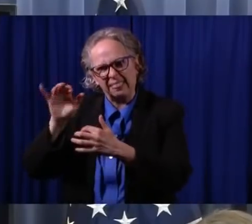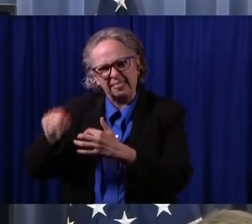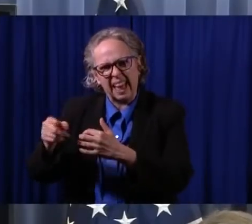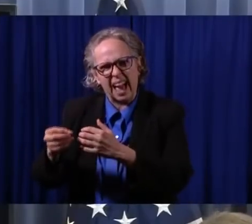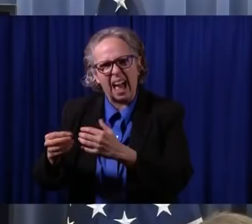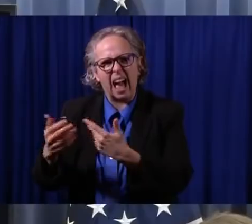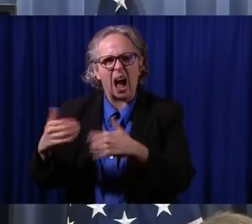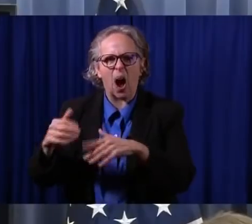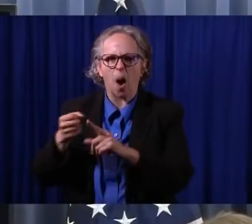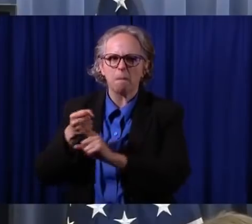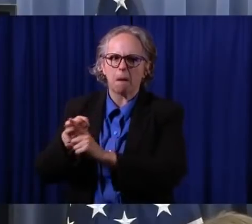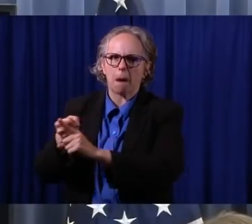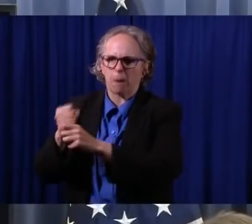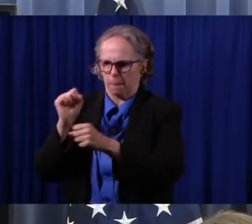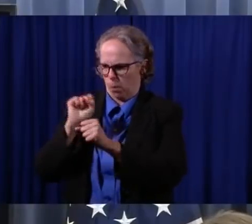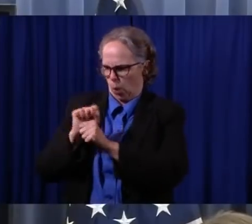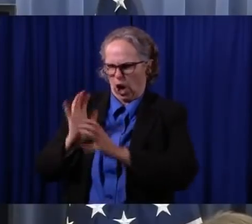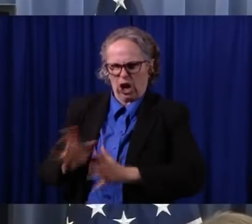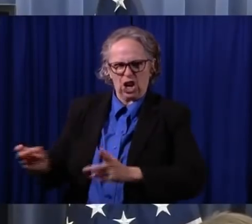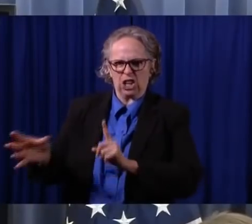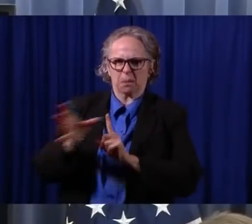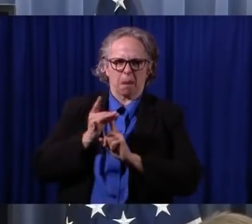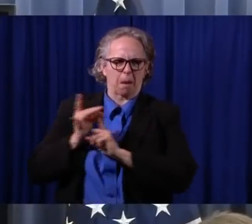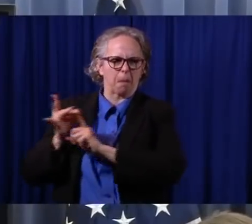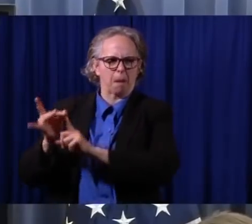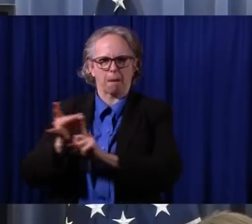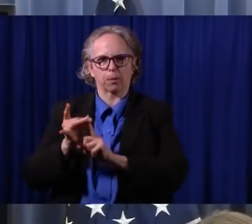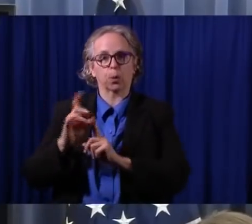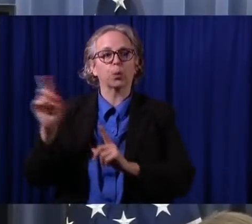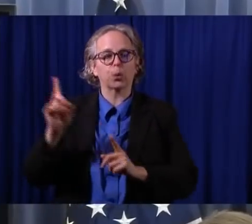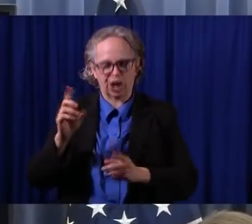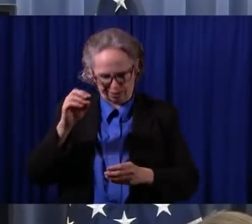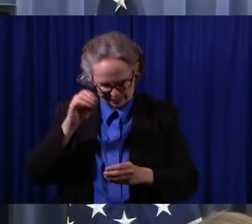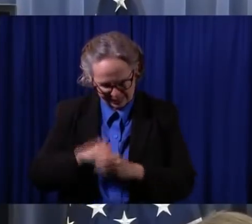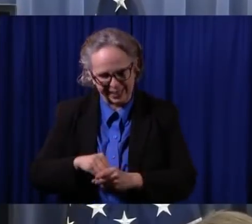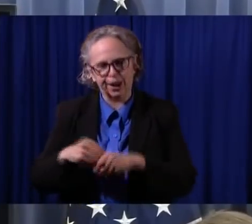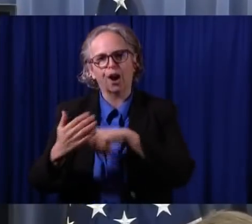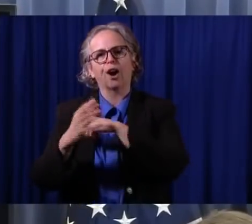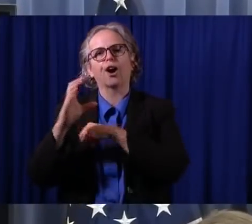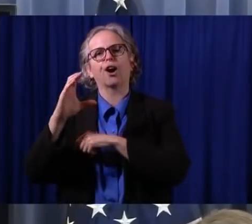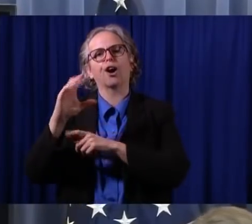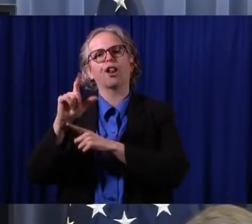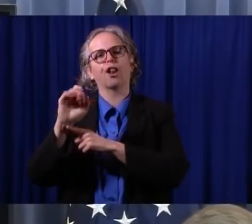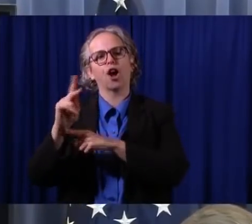HOTSPOT, WHICH WE DISCUSSED YESTERDAY. MOST OF THOSE, 95%